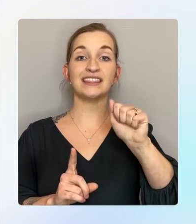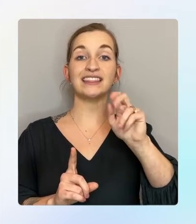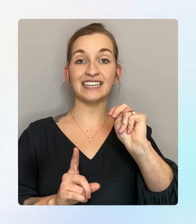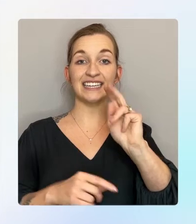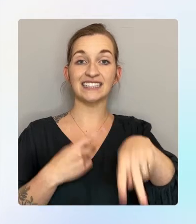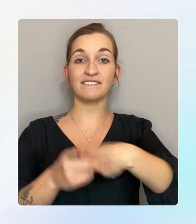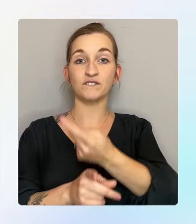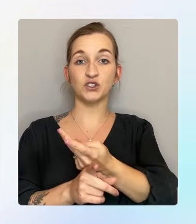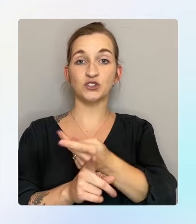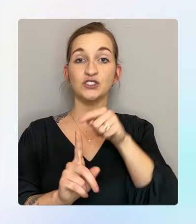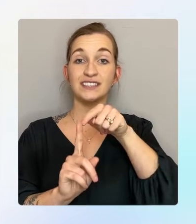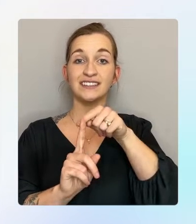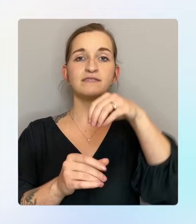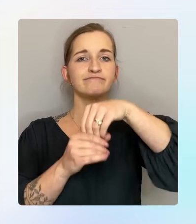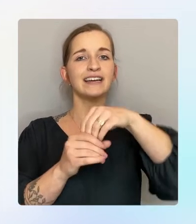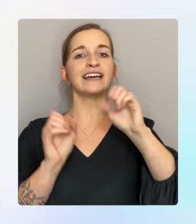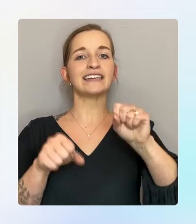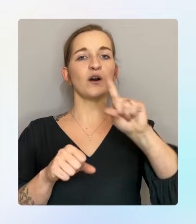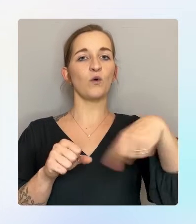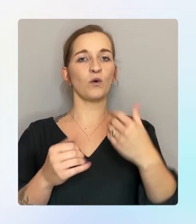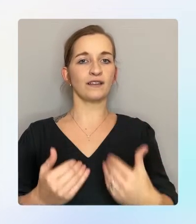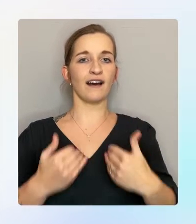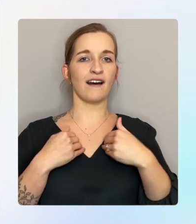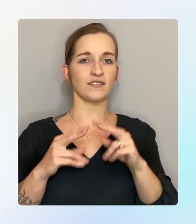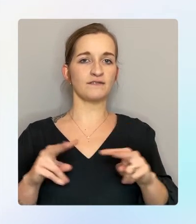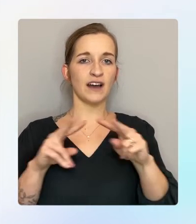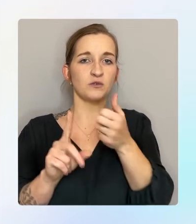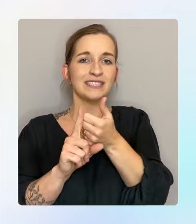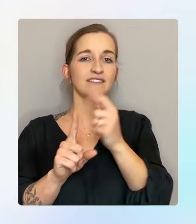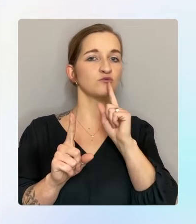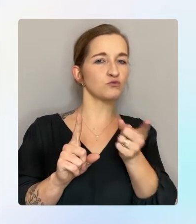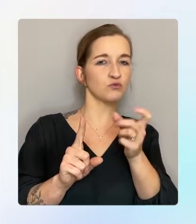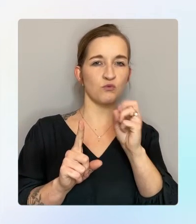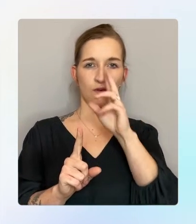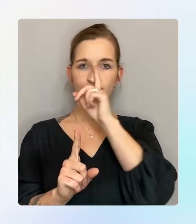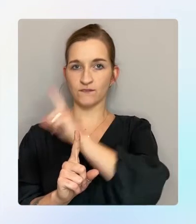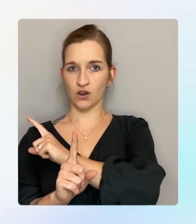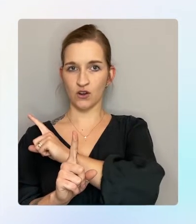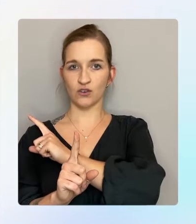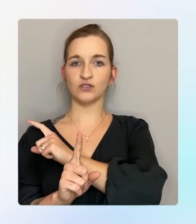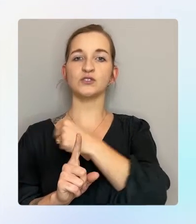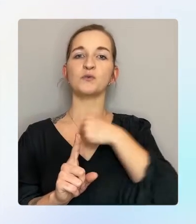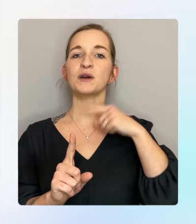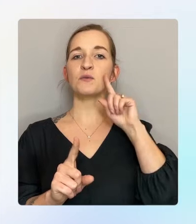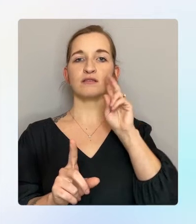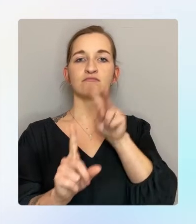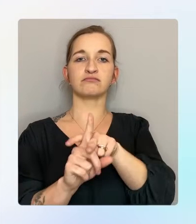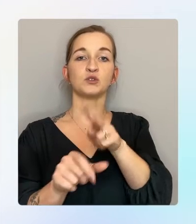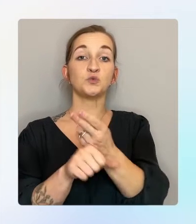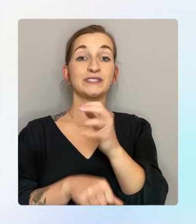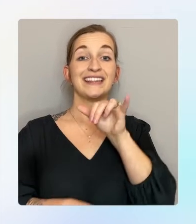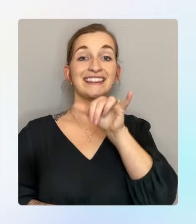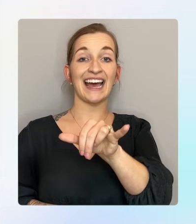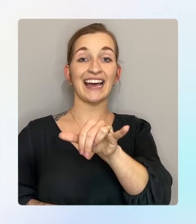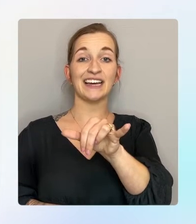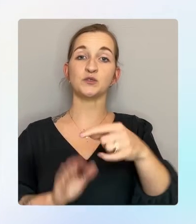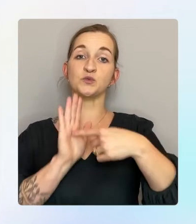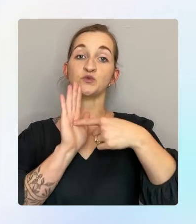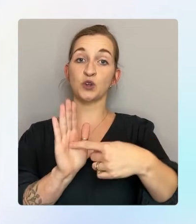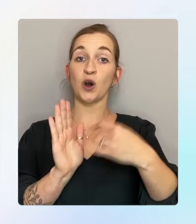It can only carry a value that is either true or false. We'll be using it to specify whether the timer display is on or not,